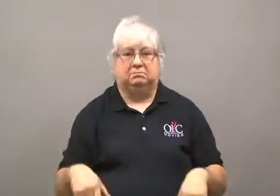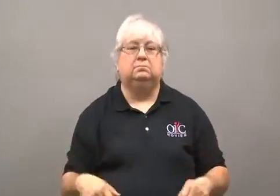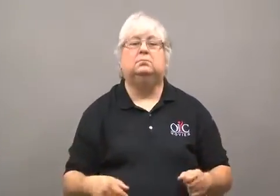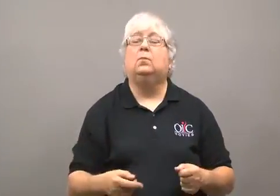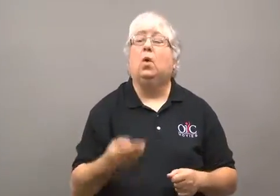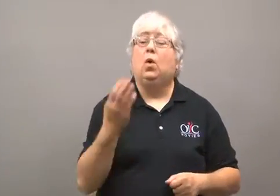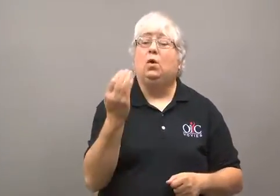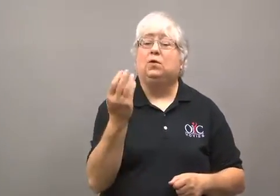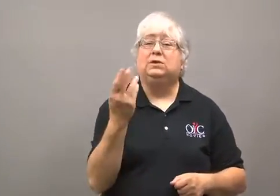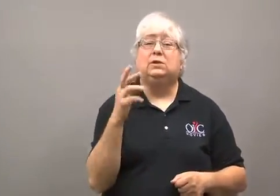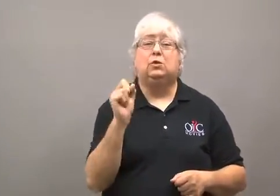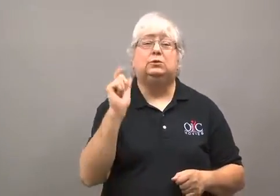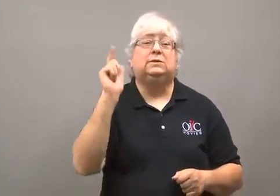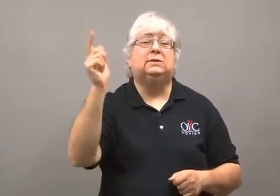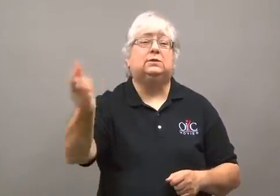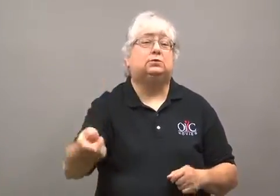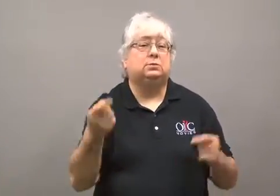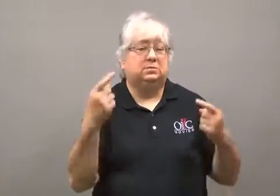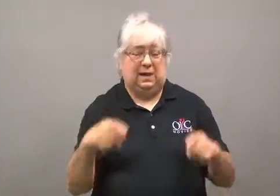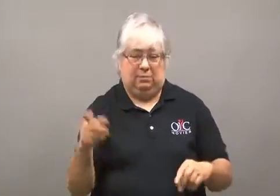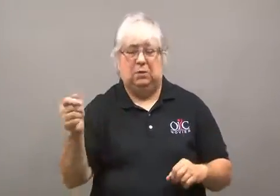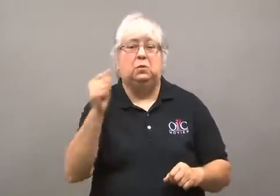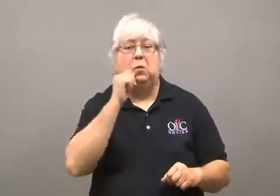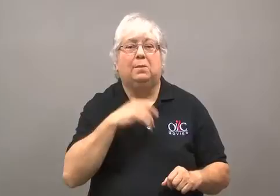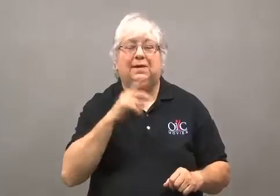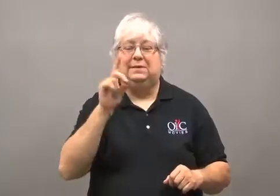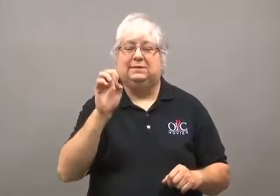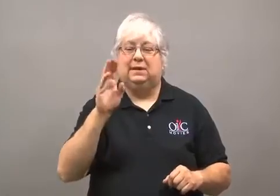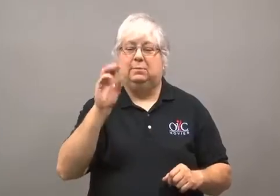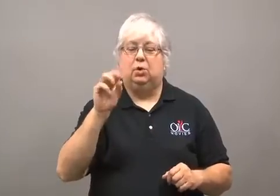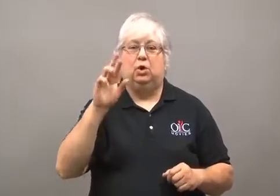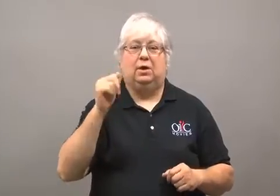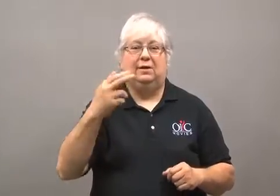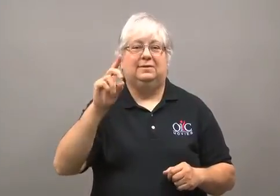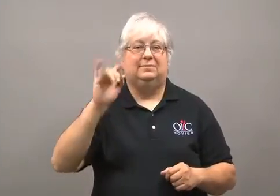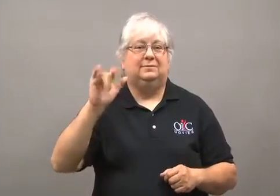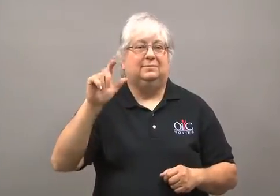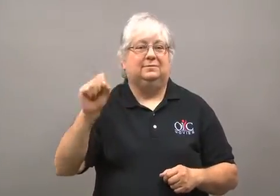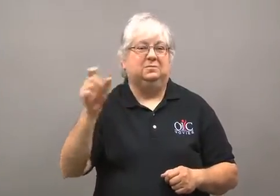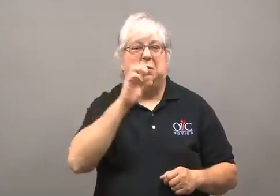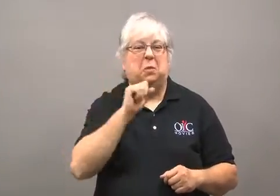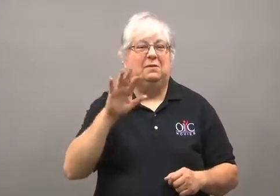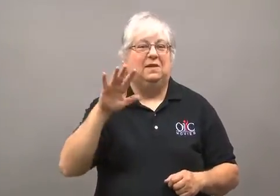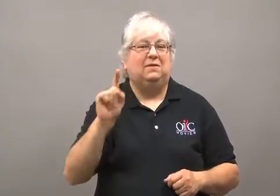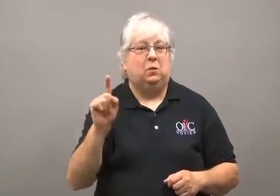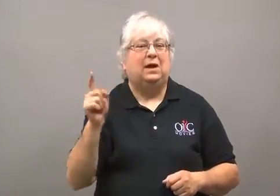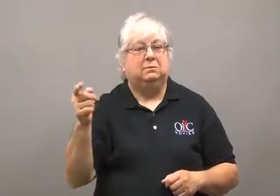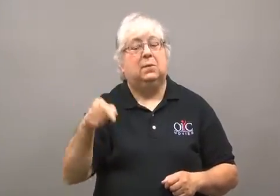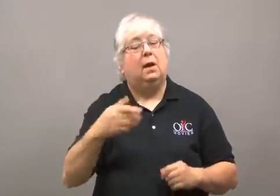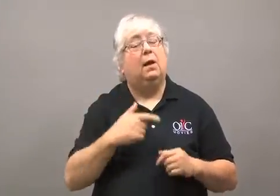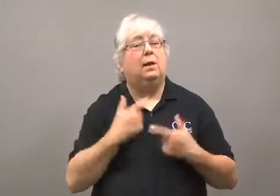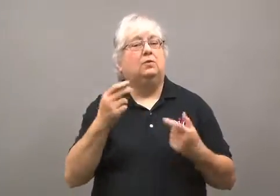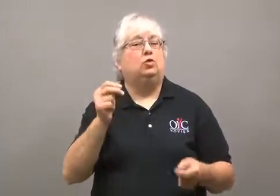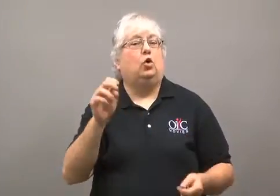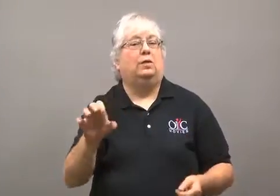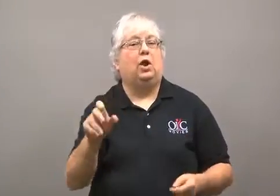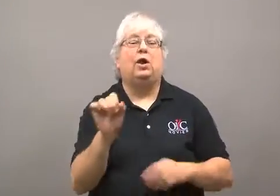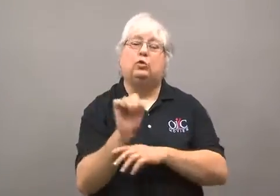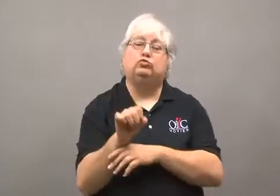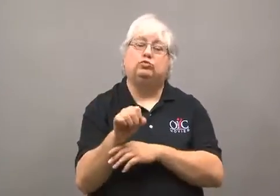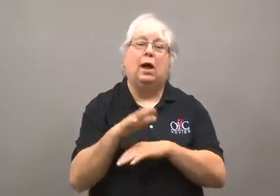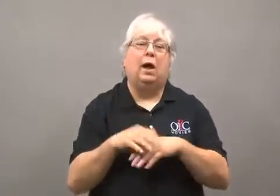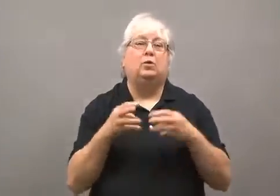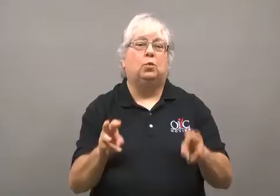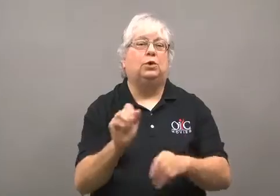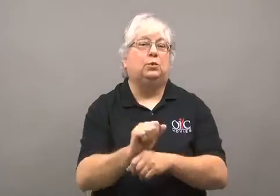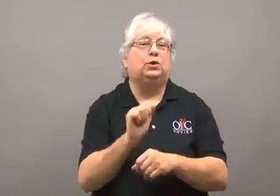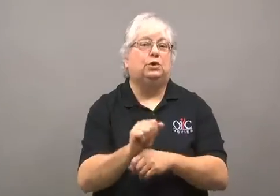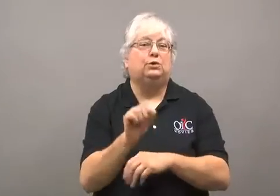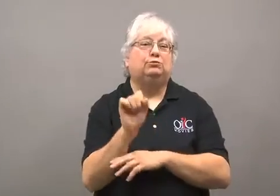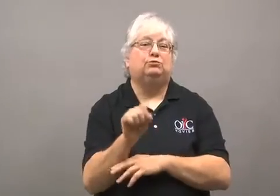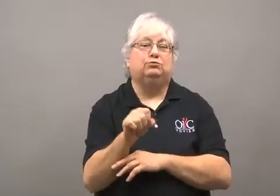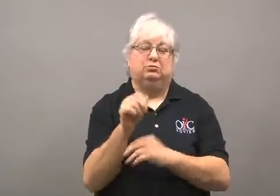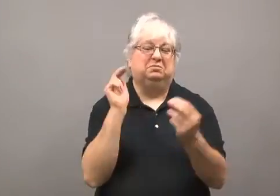14 hours later, 51 year old Deborah Dills was on her way to work in North Carolina.